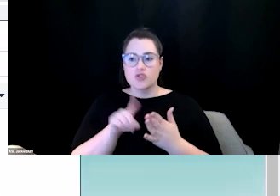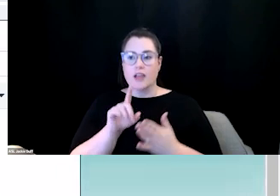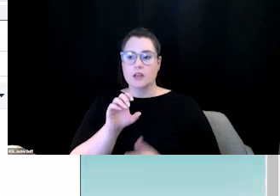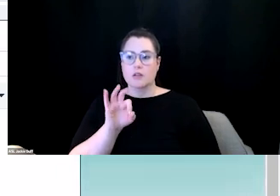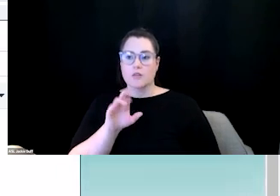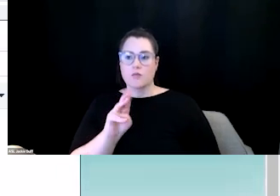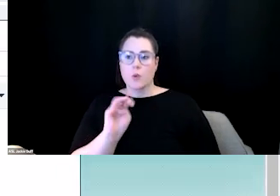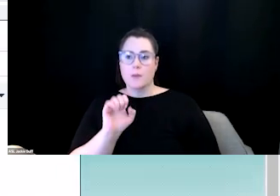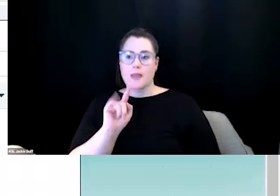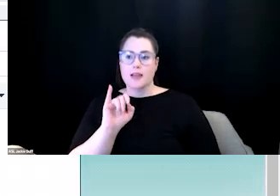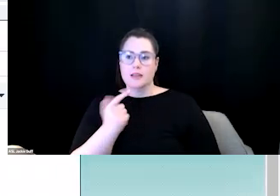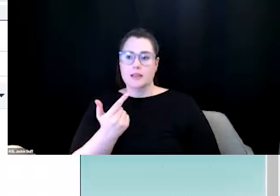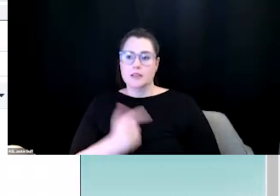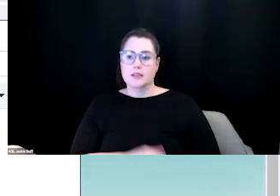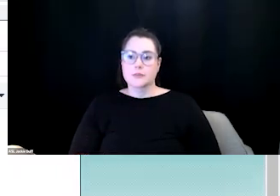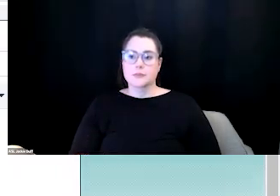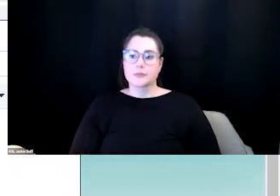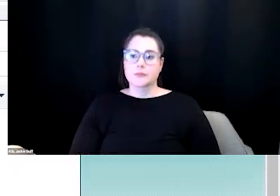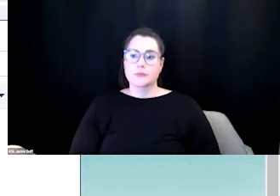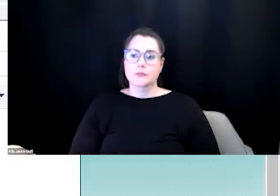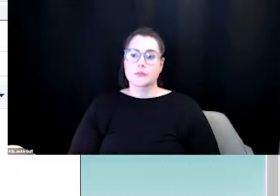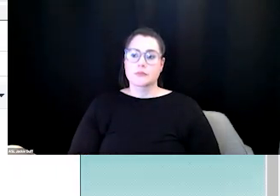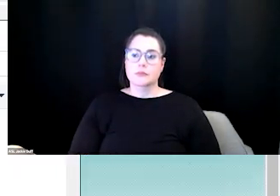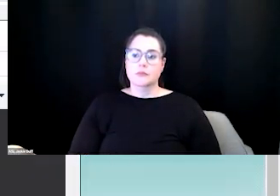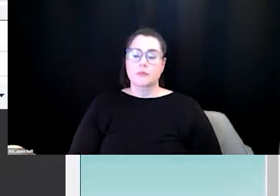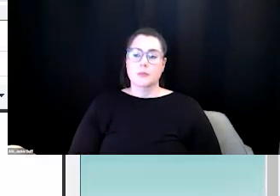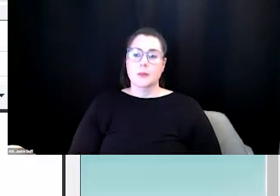I'm going to go ahead and upload a large Current and Pending Support here.